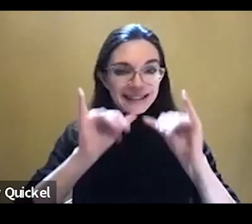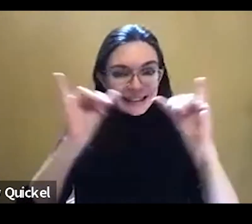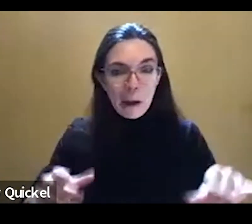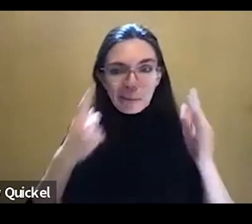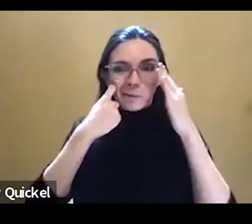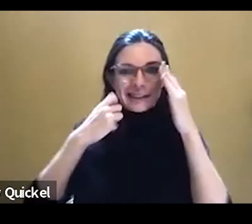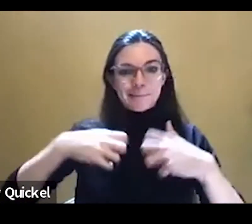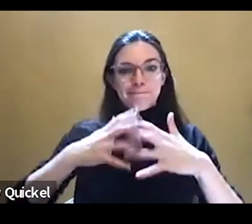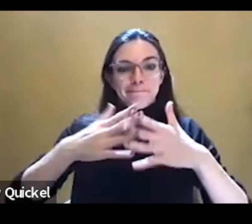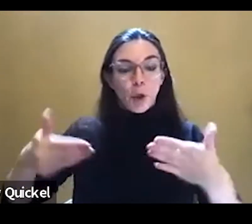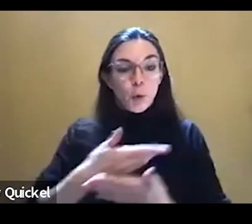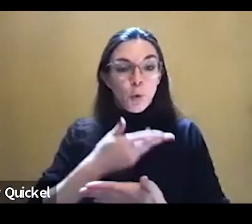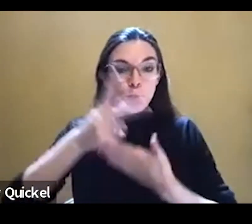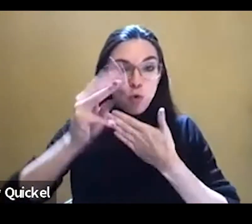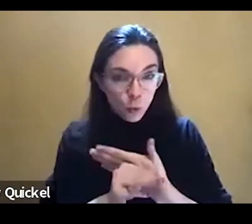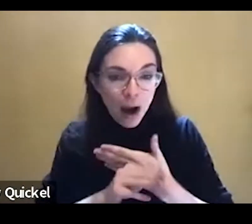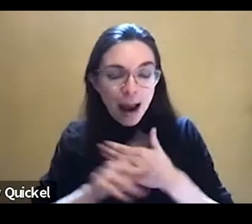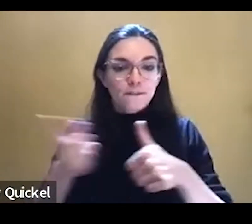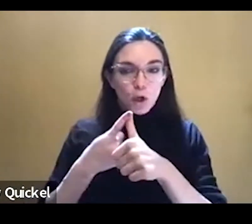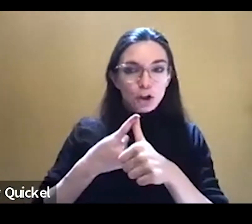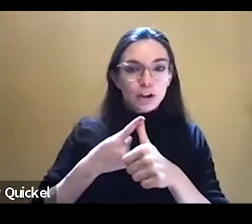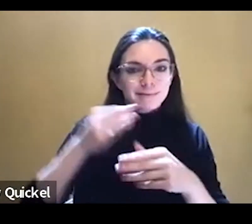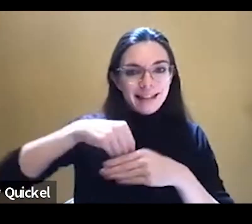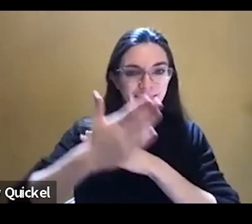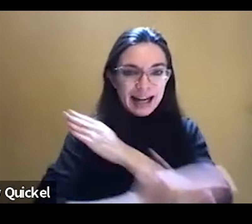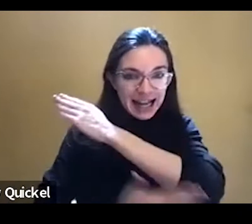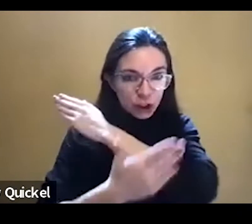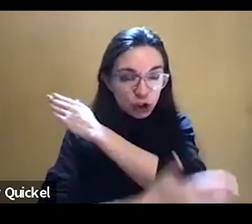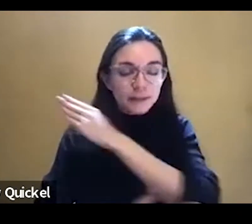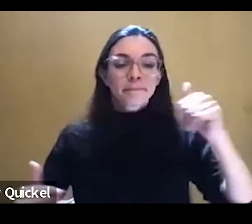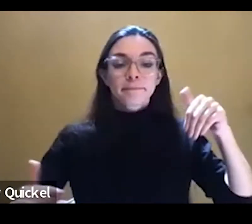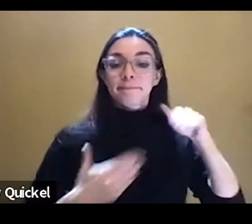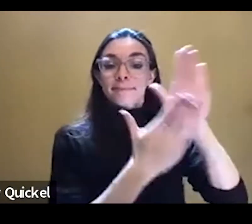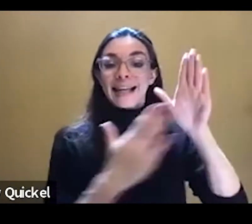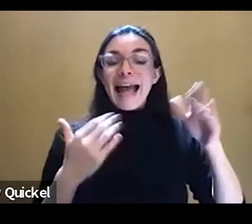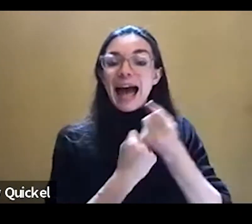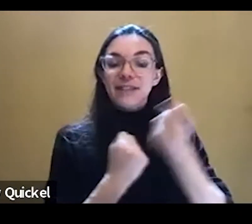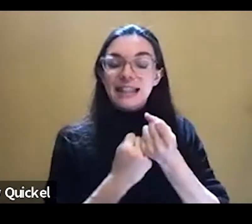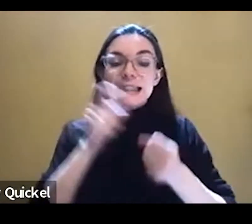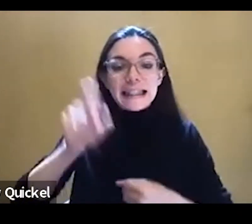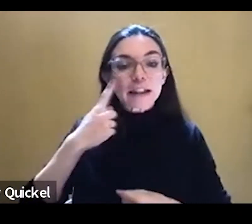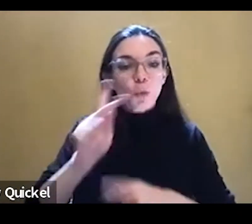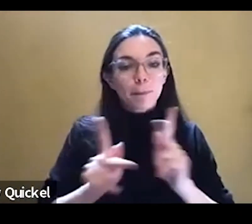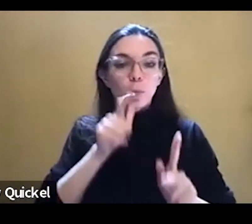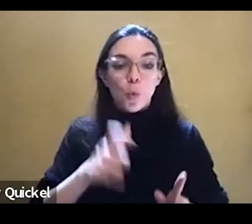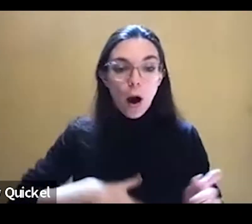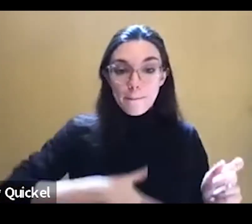created a new program to address advocacy needs of those who are pregnant, giving birth, and/or experiencing postpartum